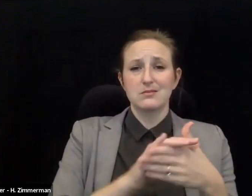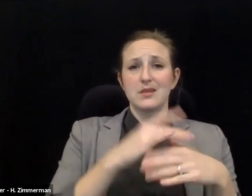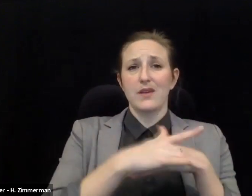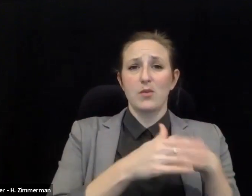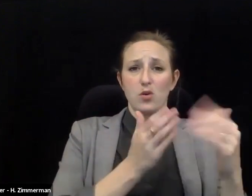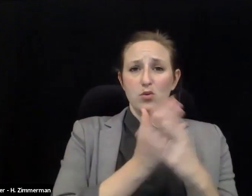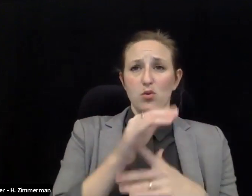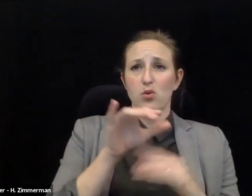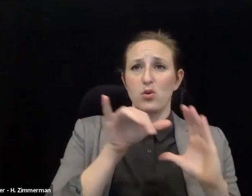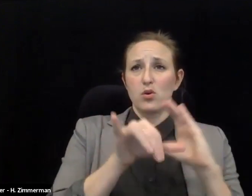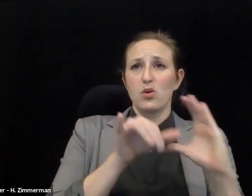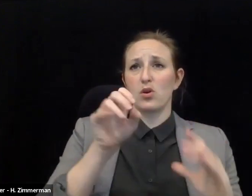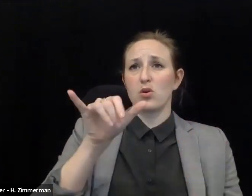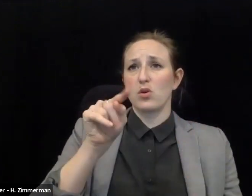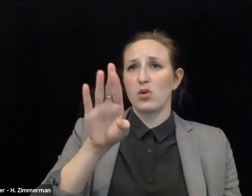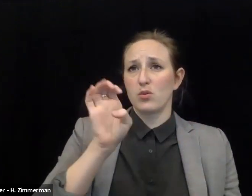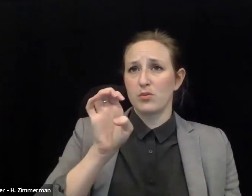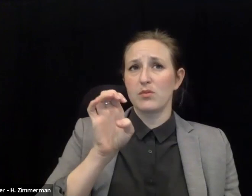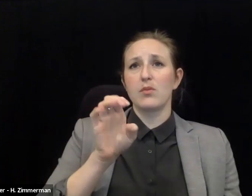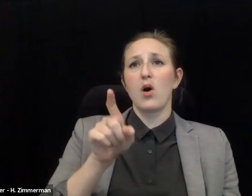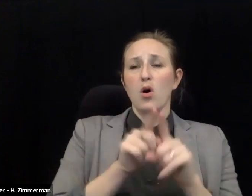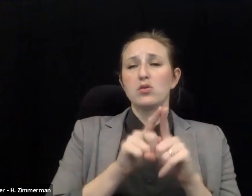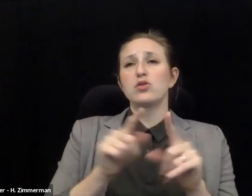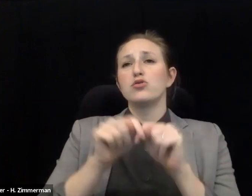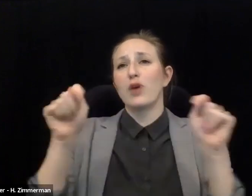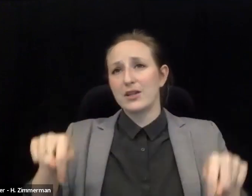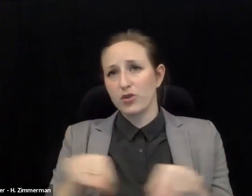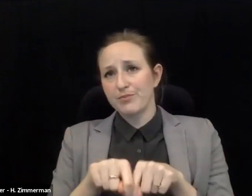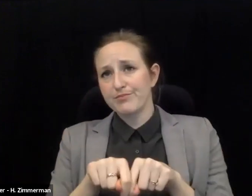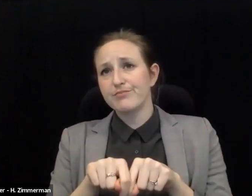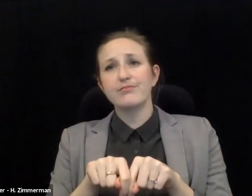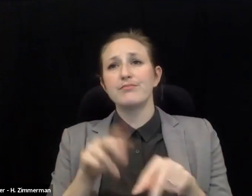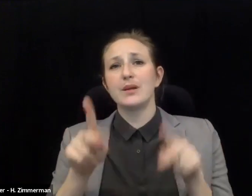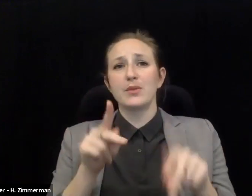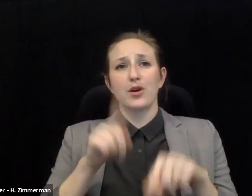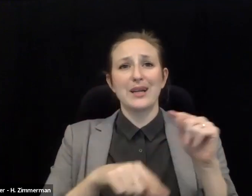and MP4 downloads, but also transcripts for folks who weren't able to stream or download videos.